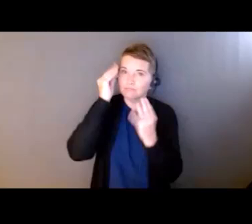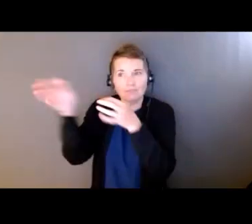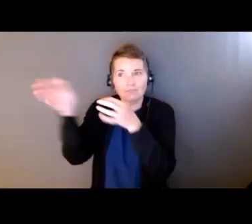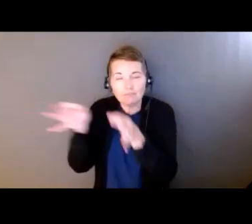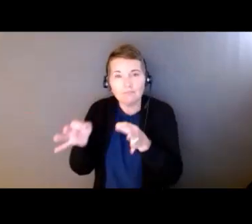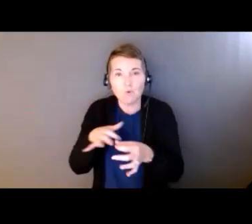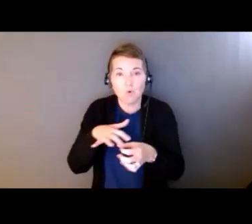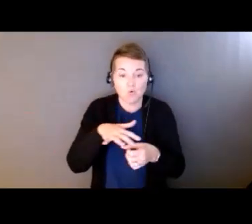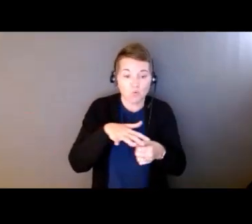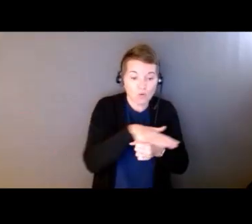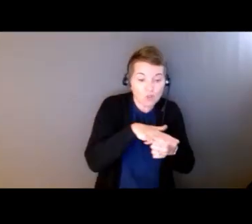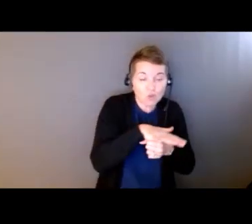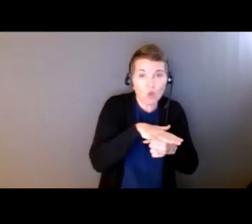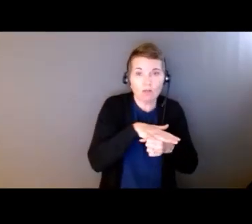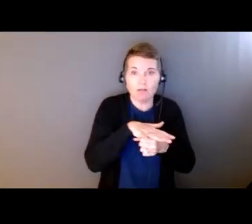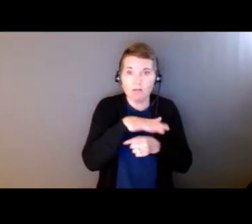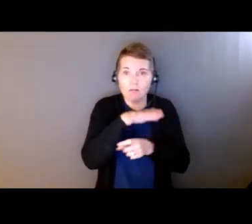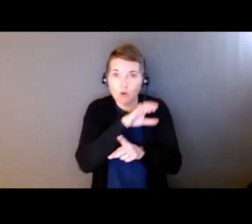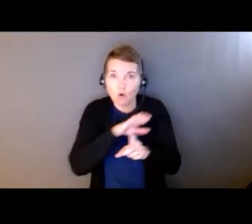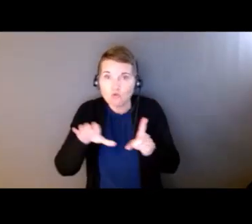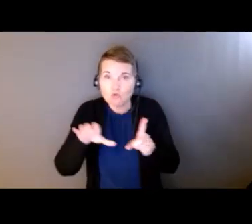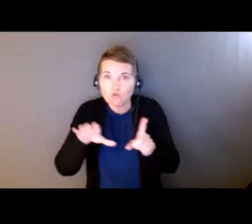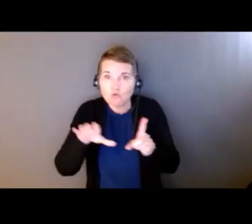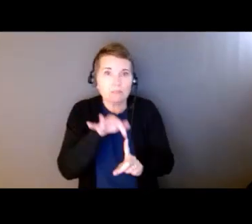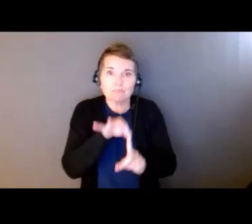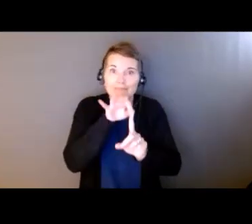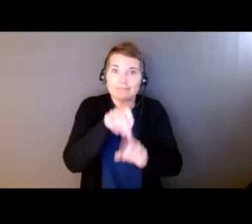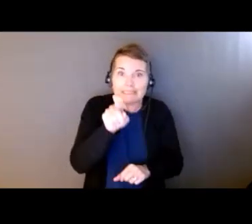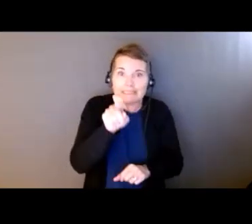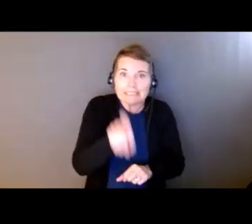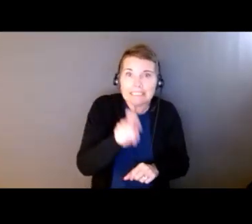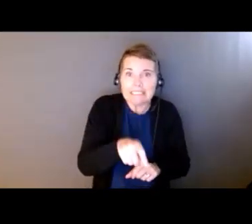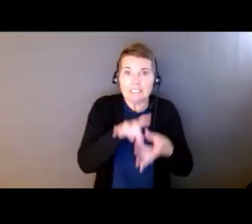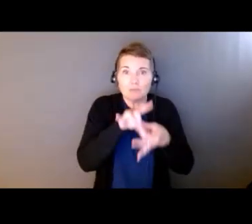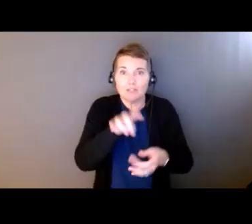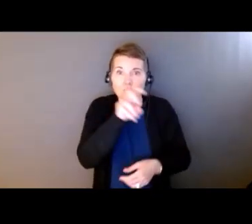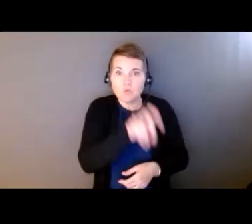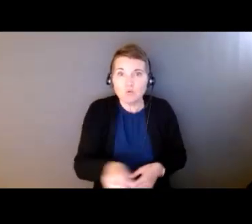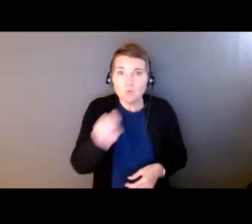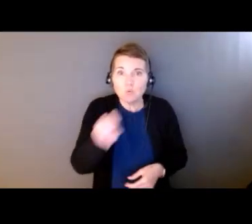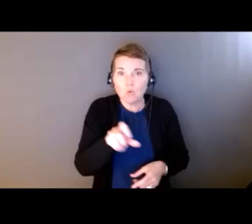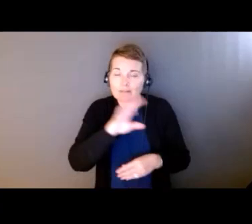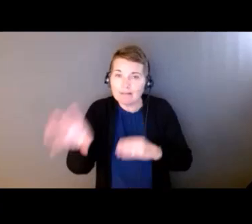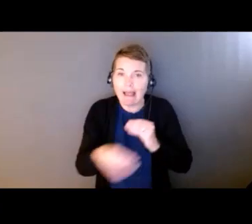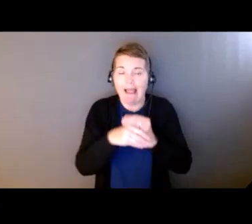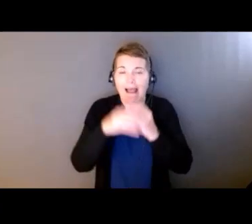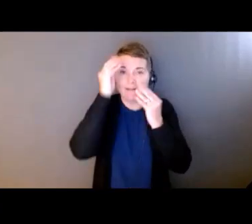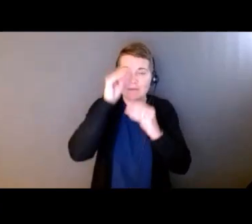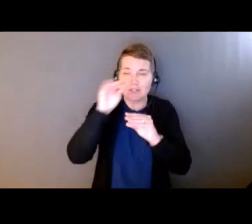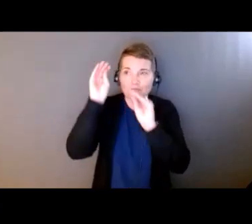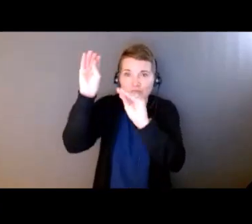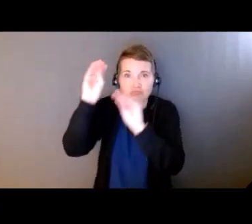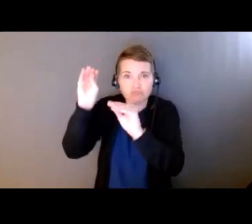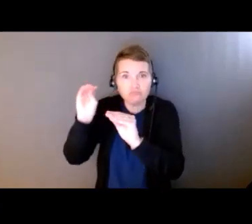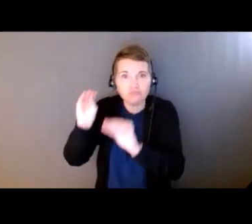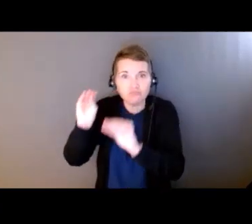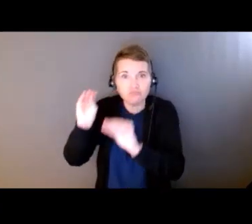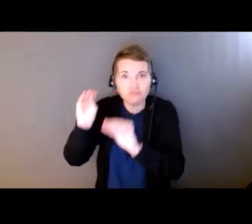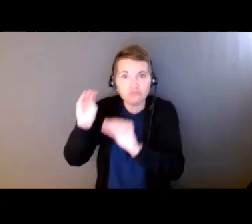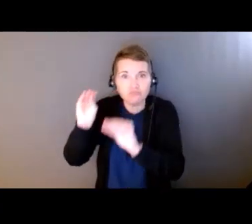related to the activities on the tour. So, that's very broad in general, but it can be tailored in terms of the